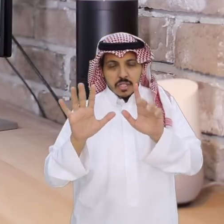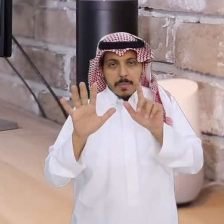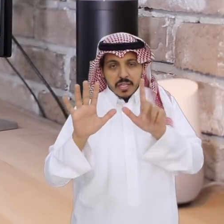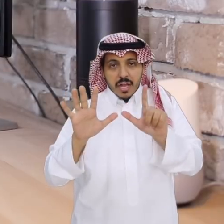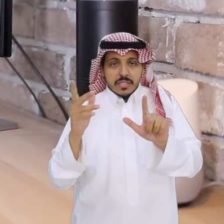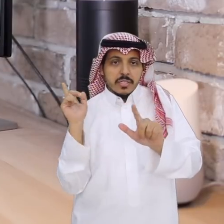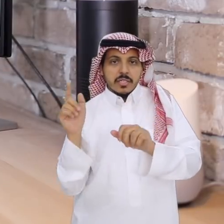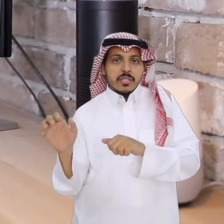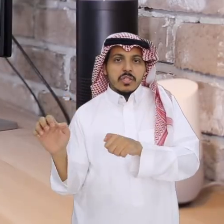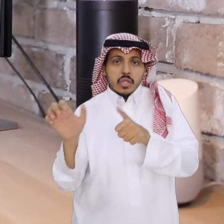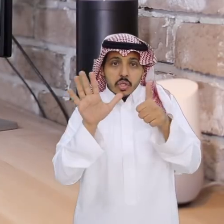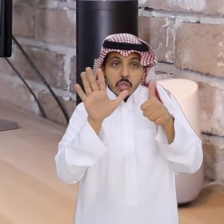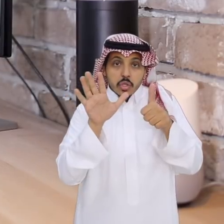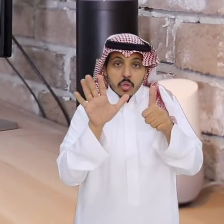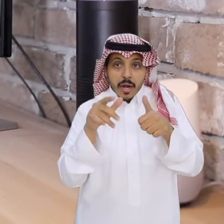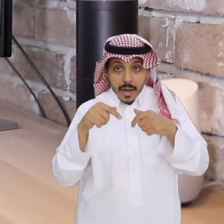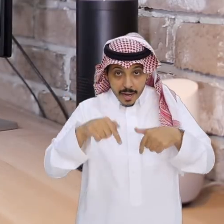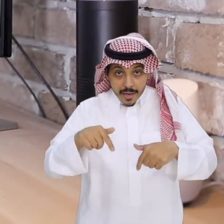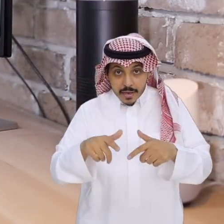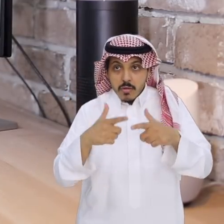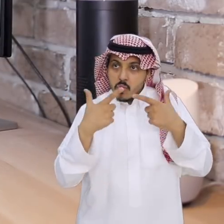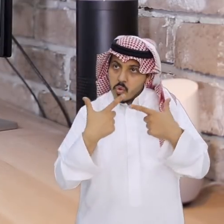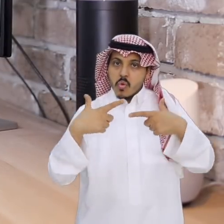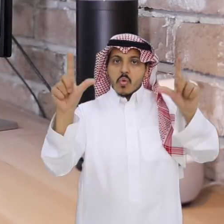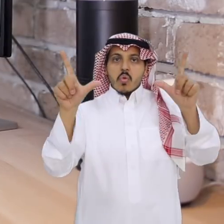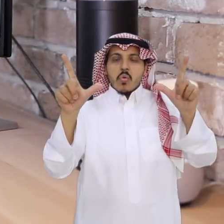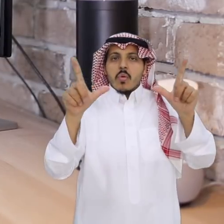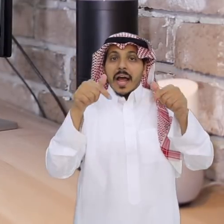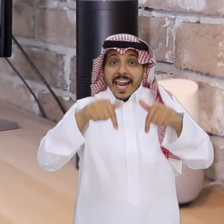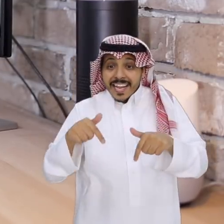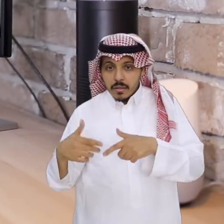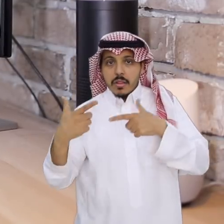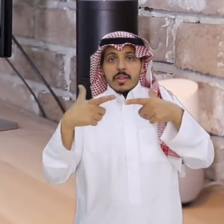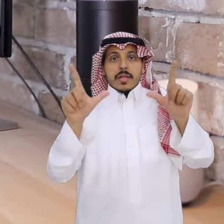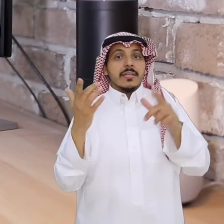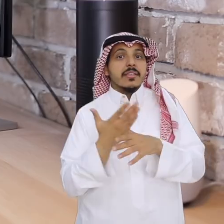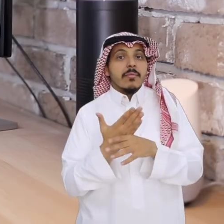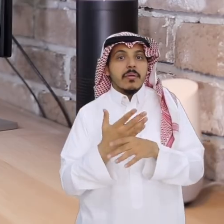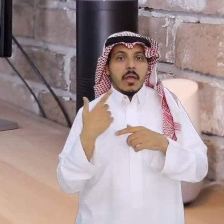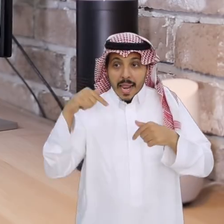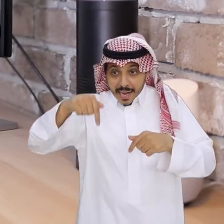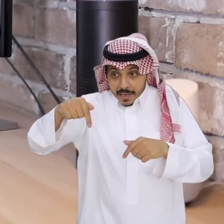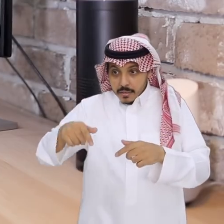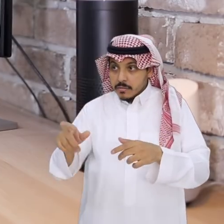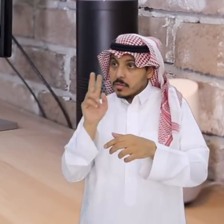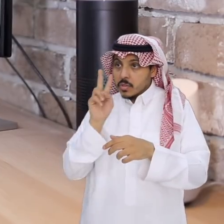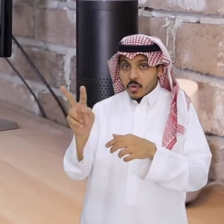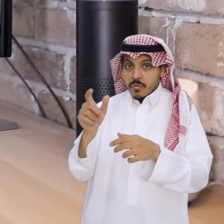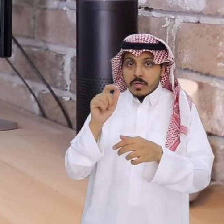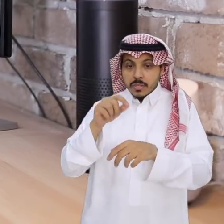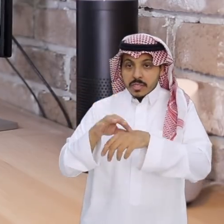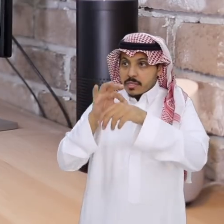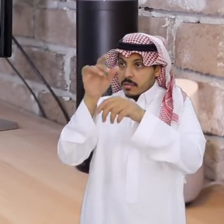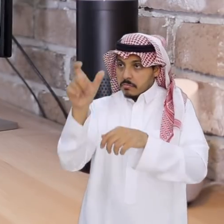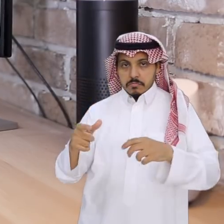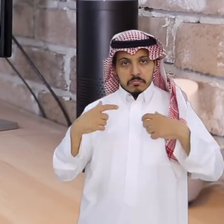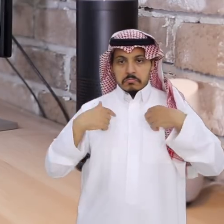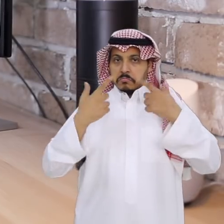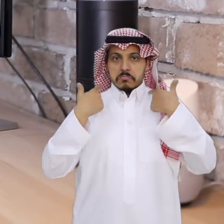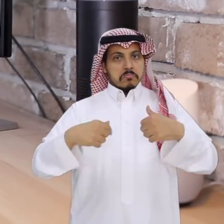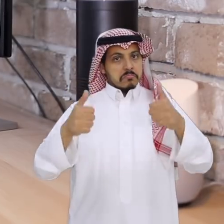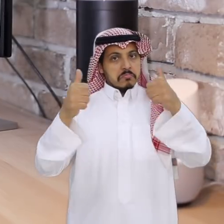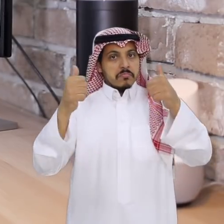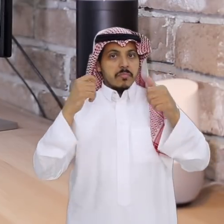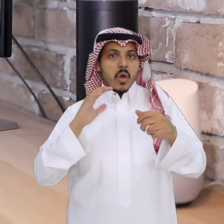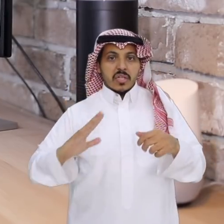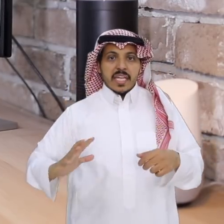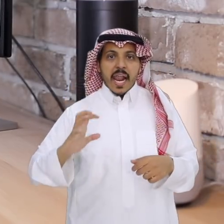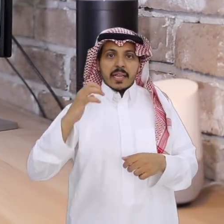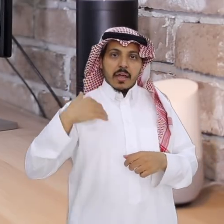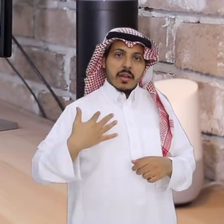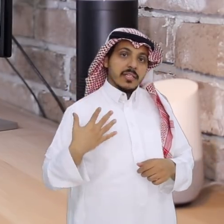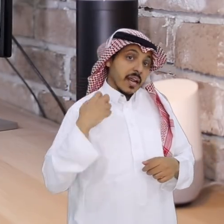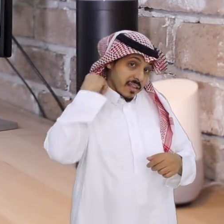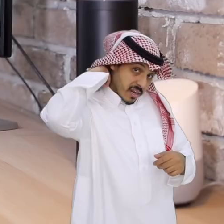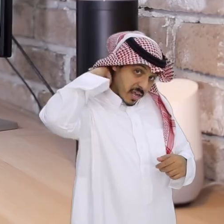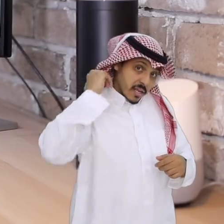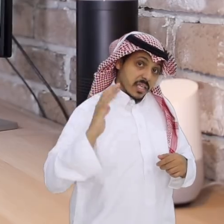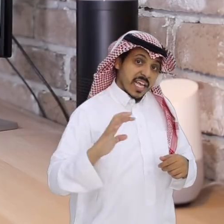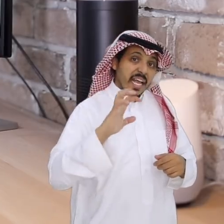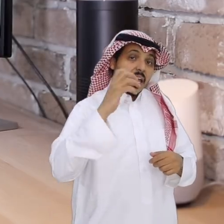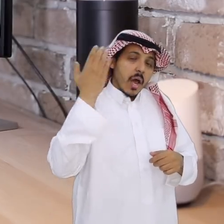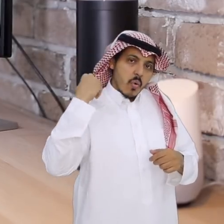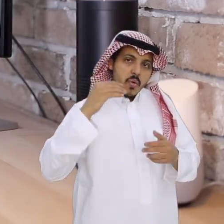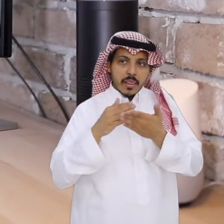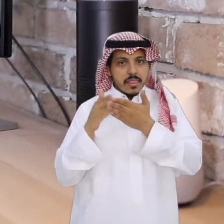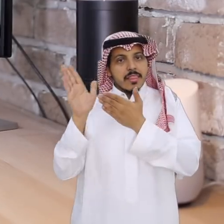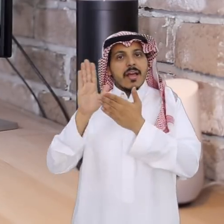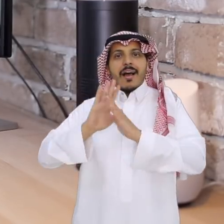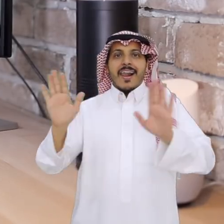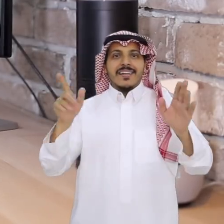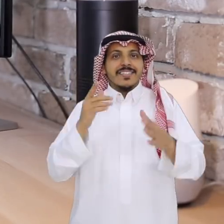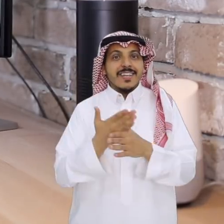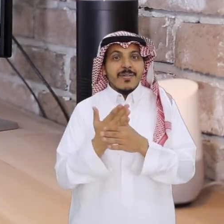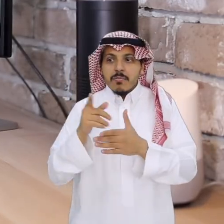Why did they wait to announce it for this long? They waited for the patient to feel safe again and started to practice life normally.